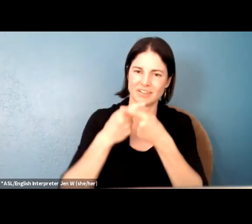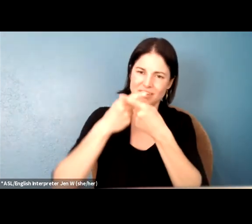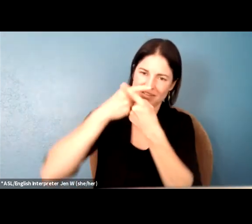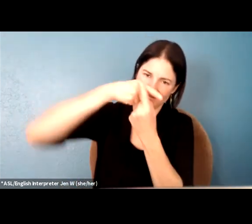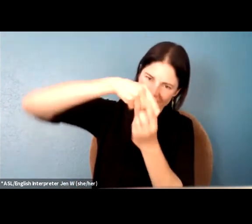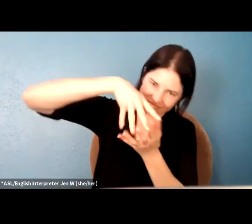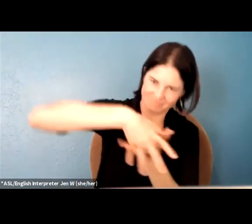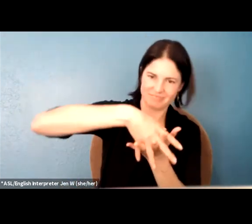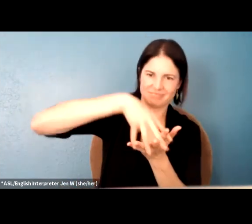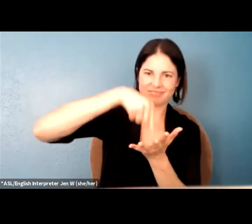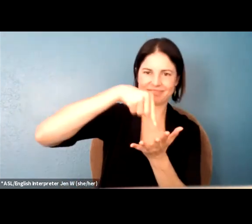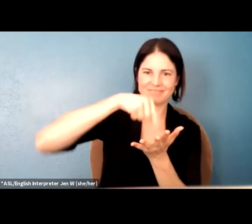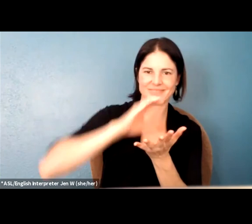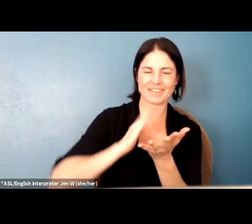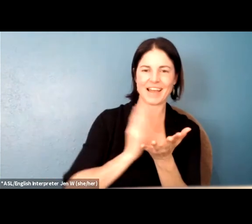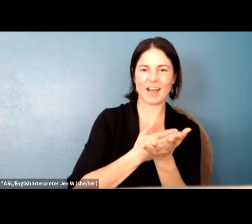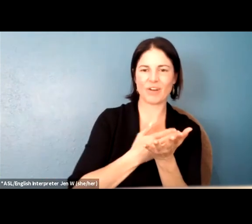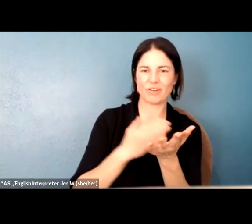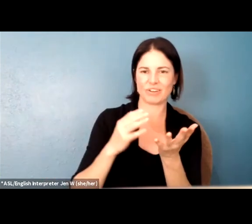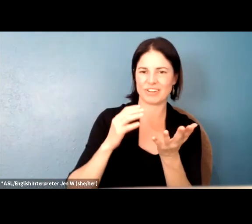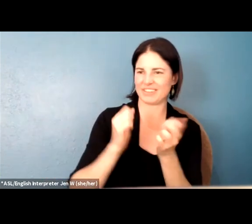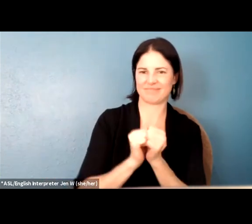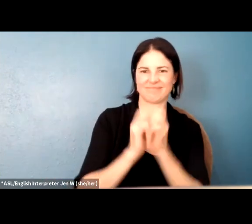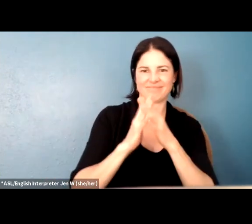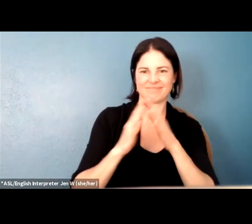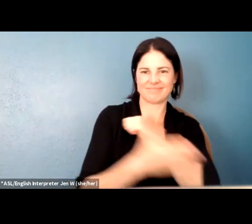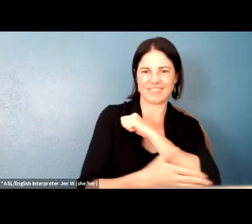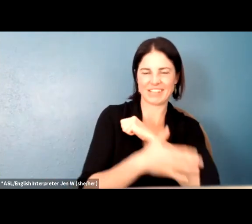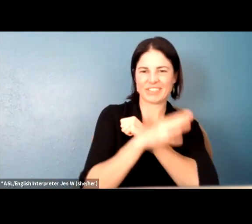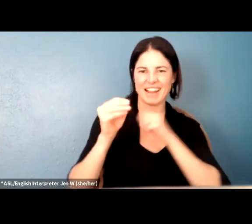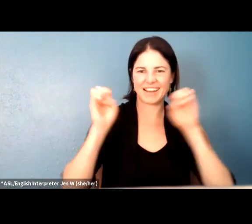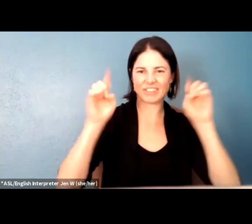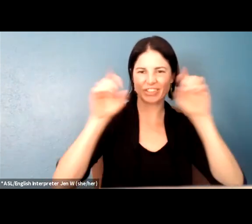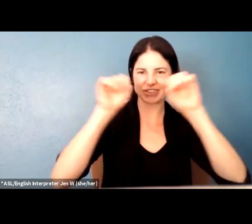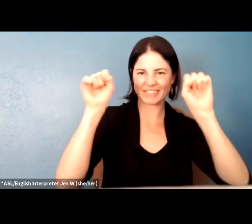formal education. I want to thank and express love to every